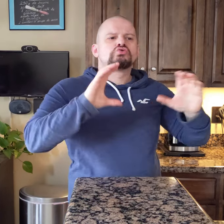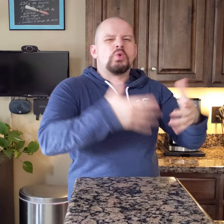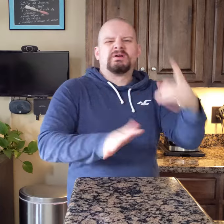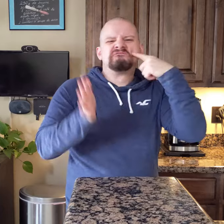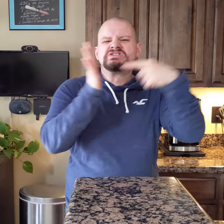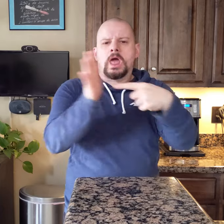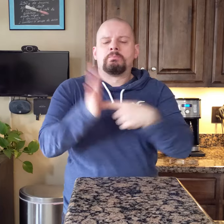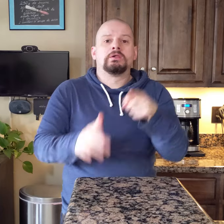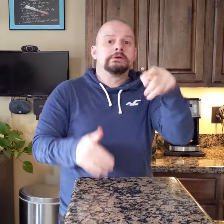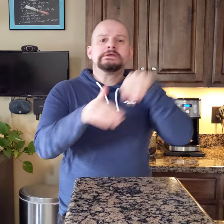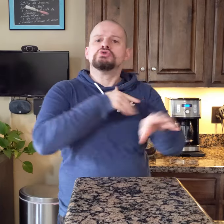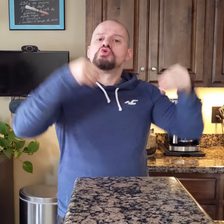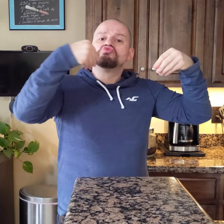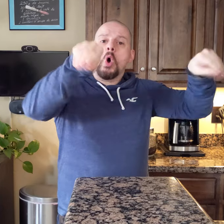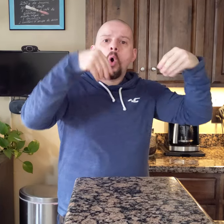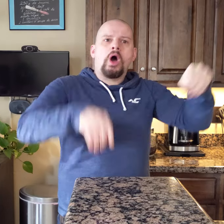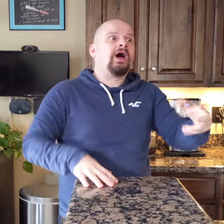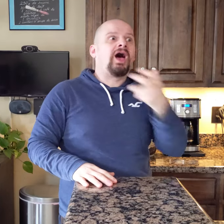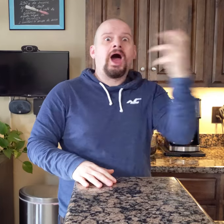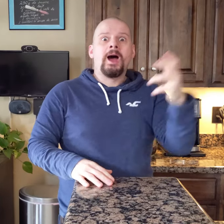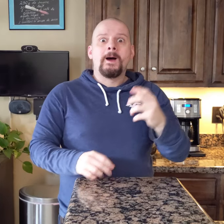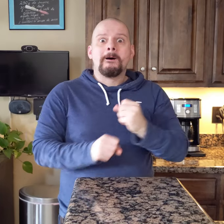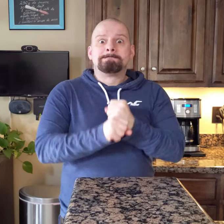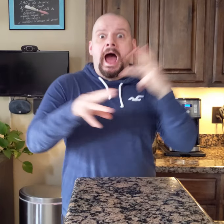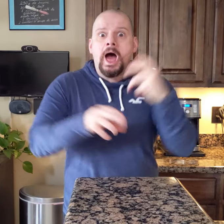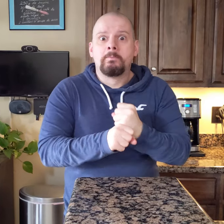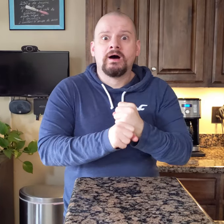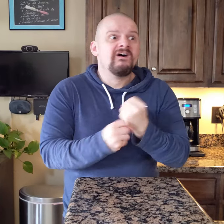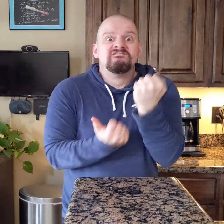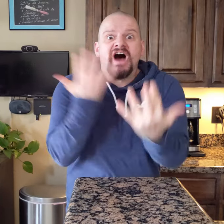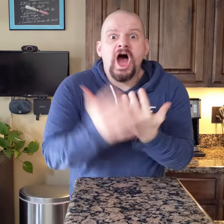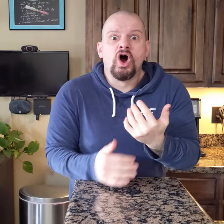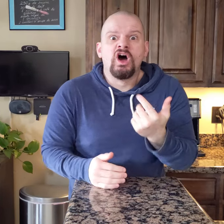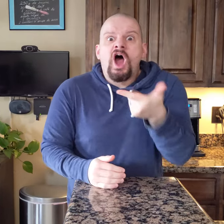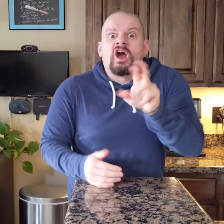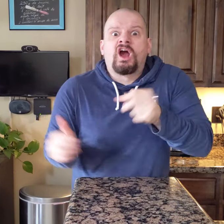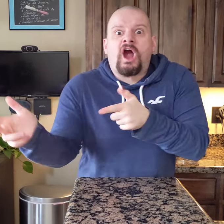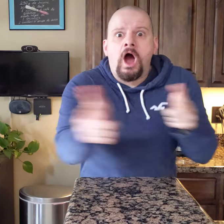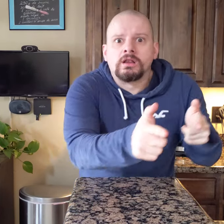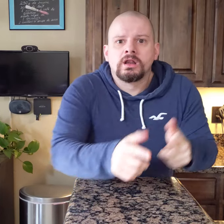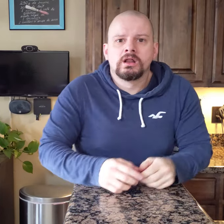for example, you go in a store and yell bomb, fire, or gun.